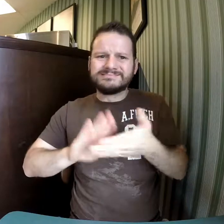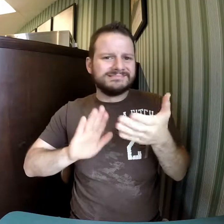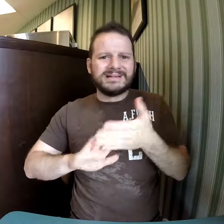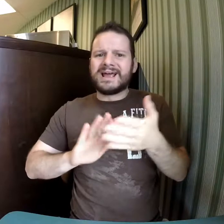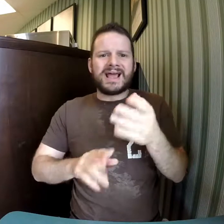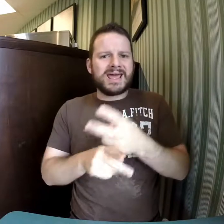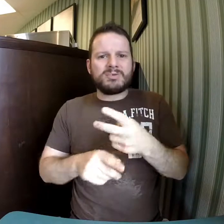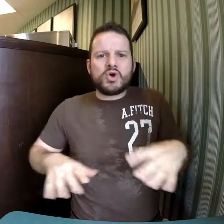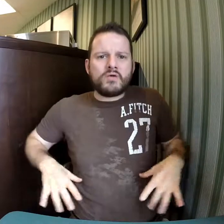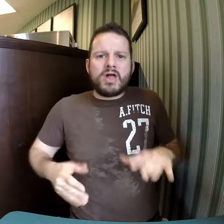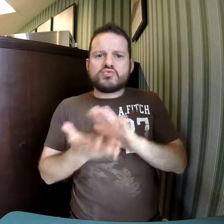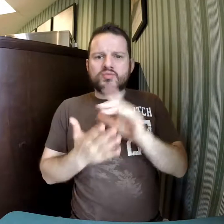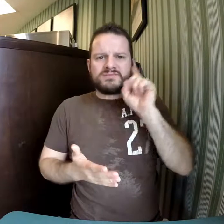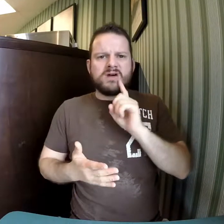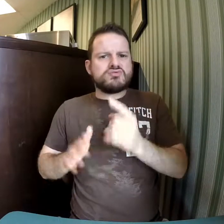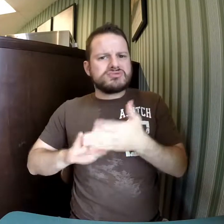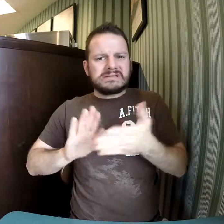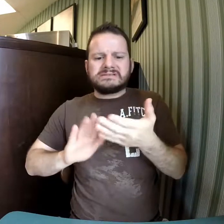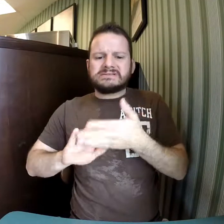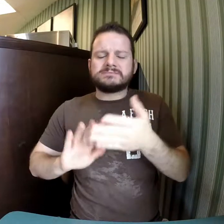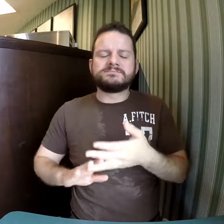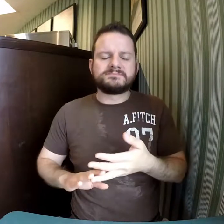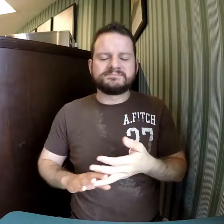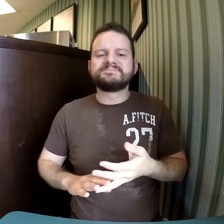maintaining Newfoundland School for the Deaf.